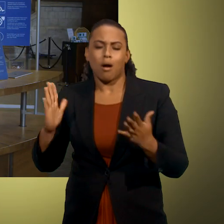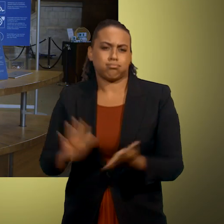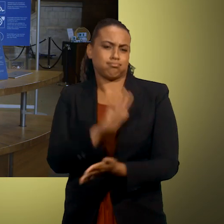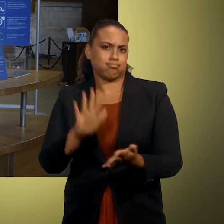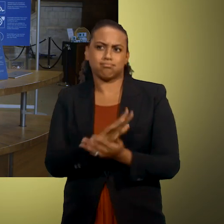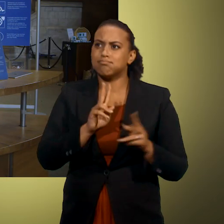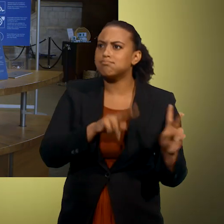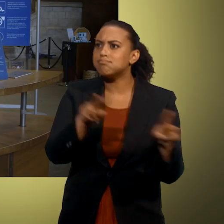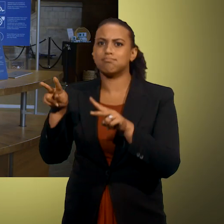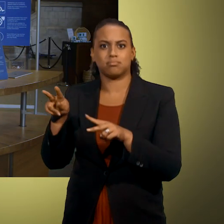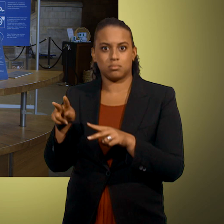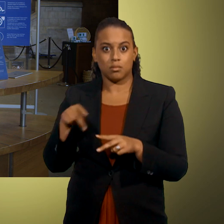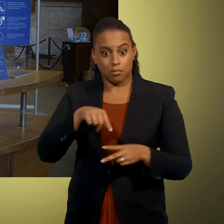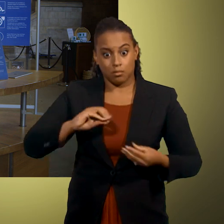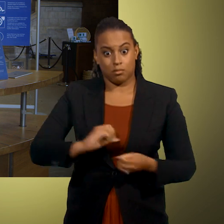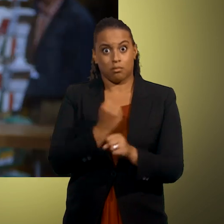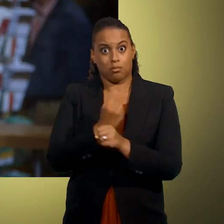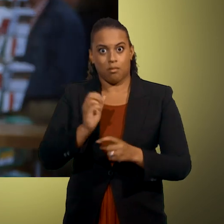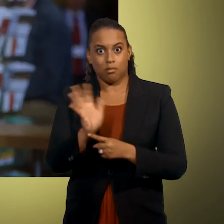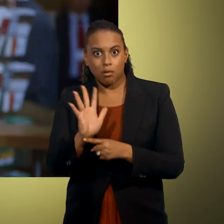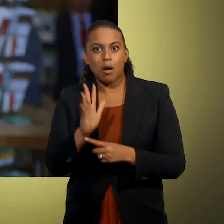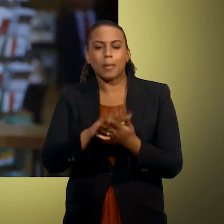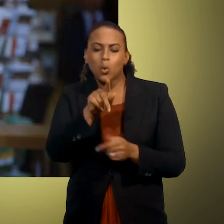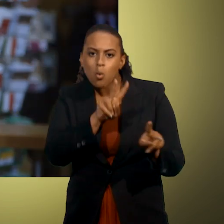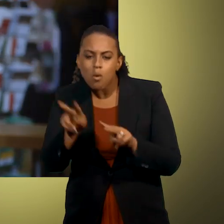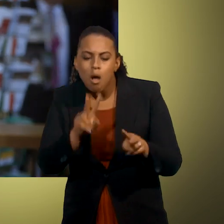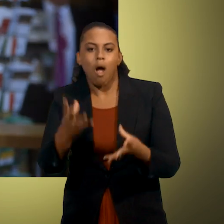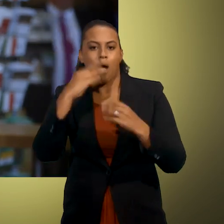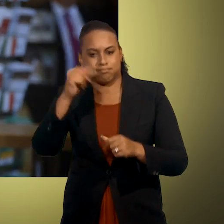They've produced a series of video access guides to help you plan ahead for your visit.